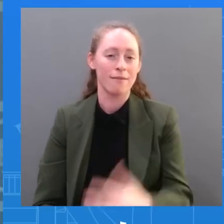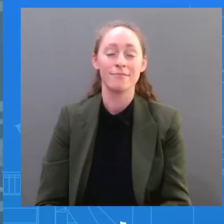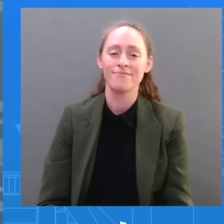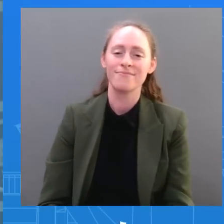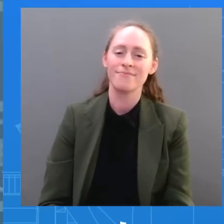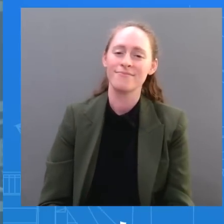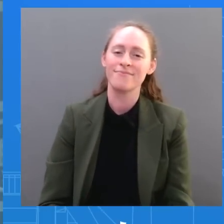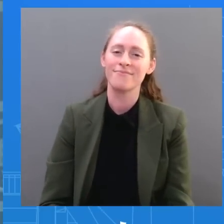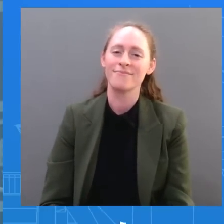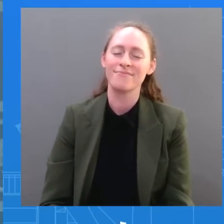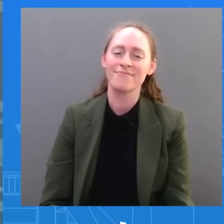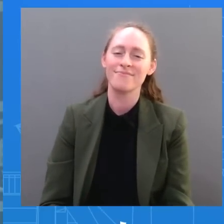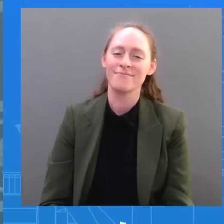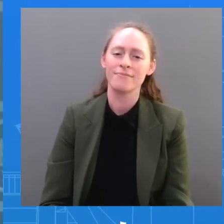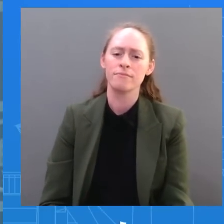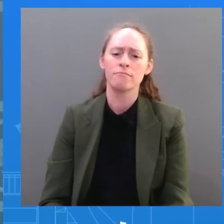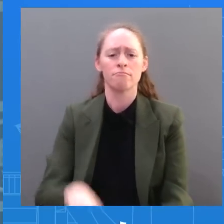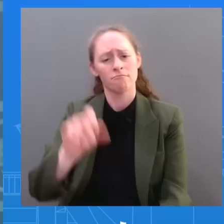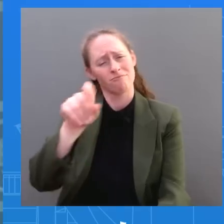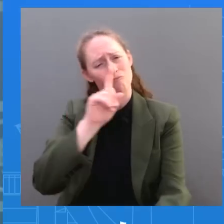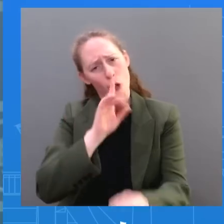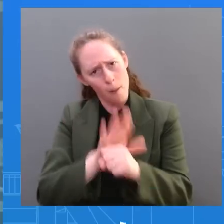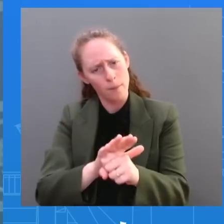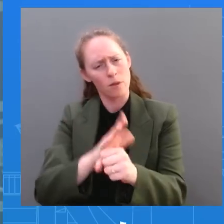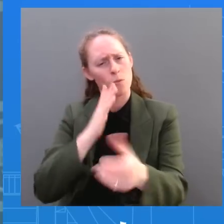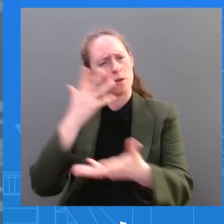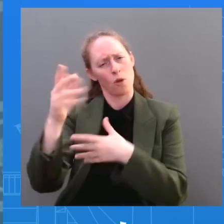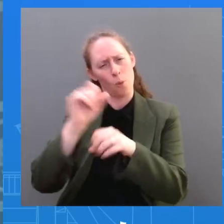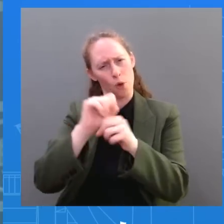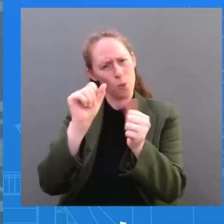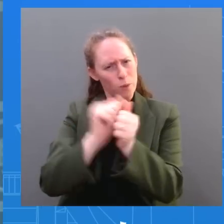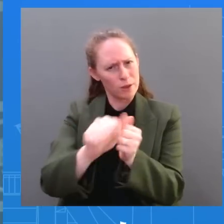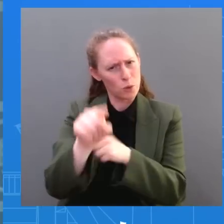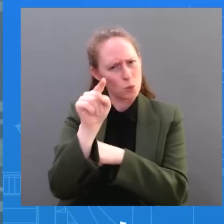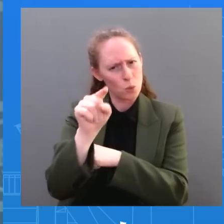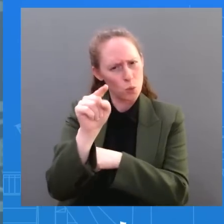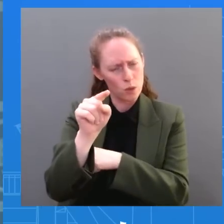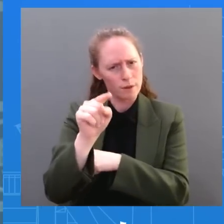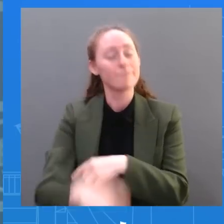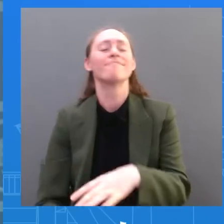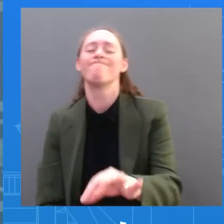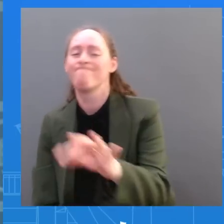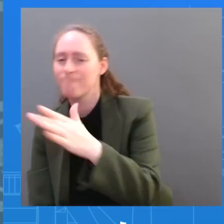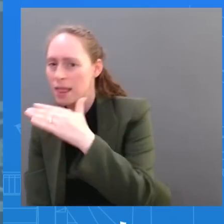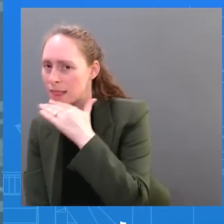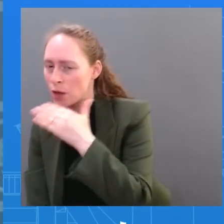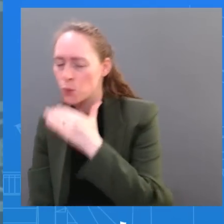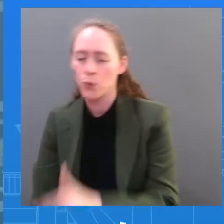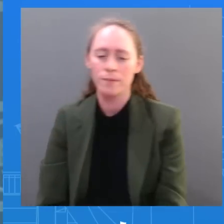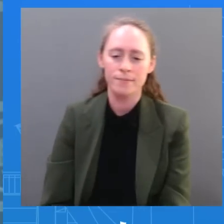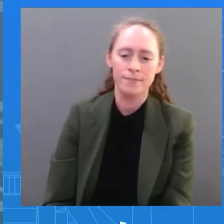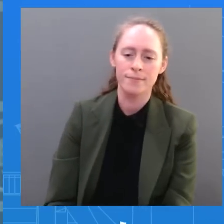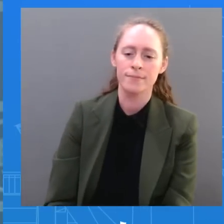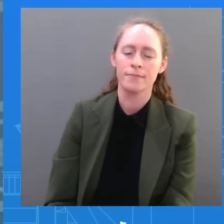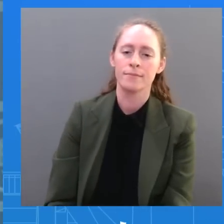And this is also a priority of ours. The Press: Thank you. Ms. Jean-Pierre: Okay? All right, great. Go ahead. The Press: So, just following up on the executive actions --